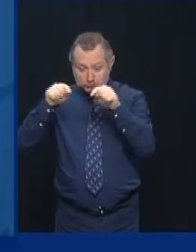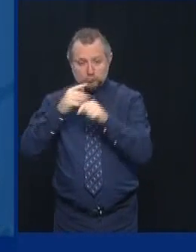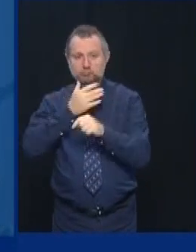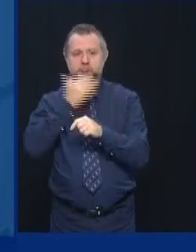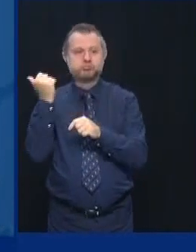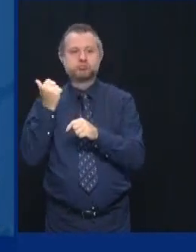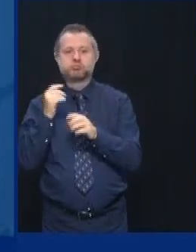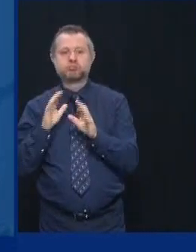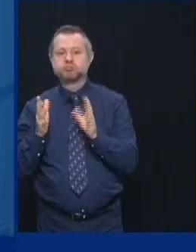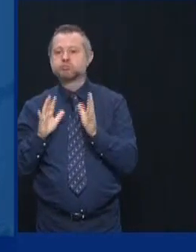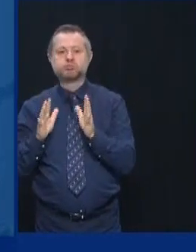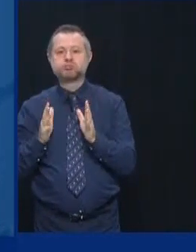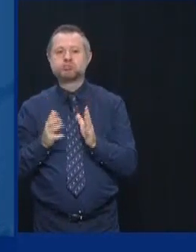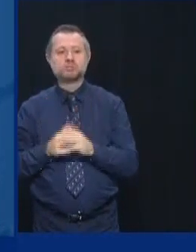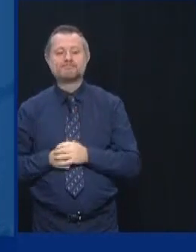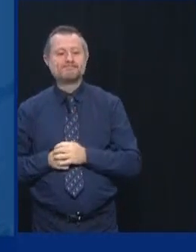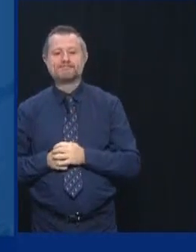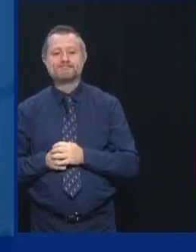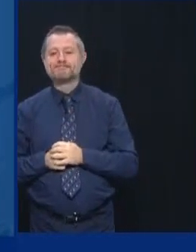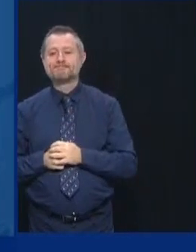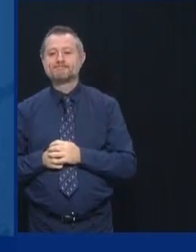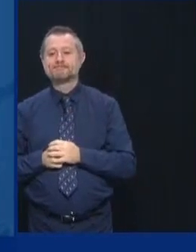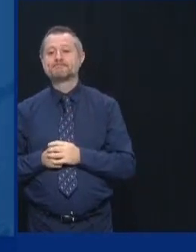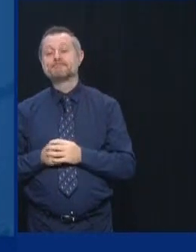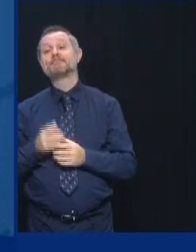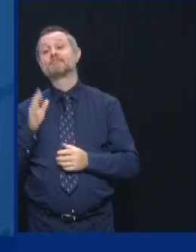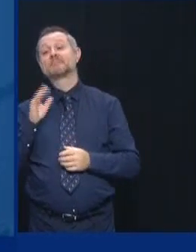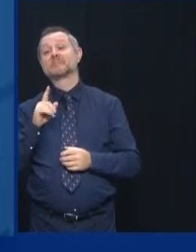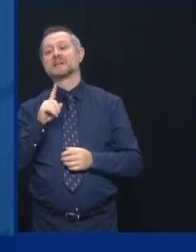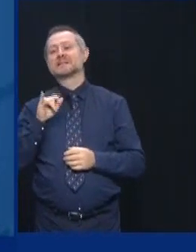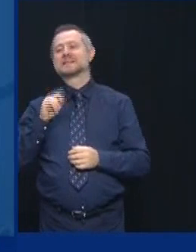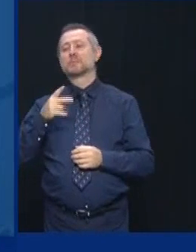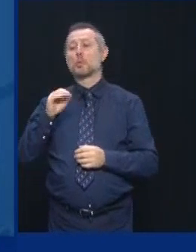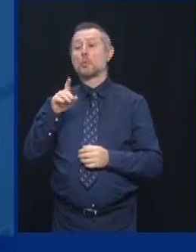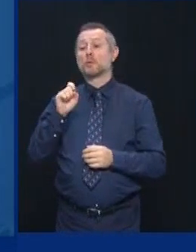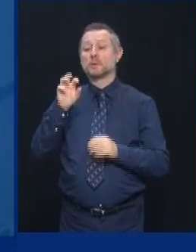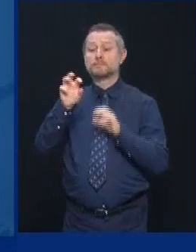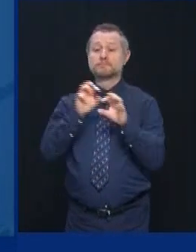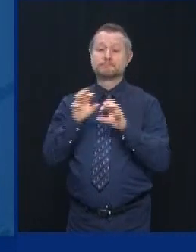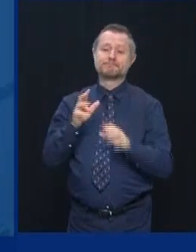TARGETING BY ZIP CODES IS IMPERFECT. THE VIRUS DOESN'T TRAVEL BY ZIP CODES.